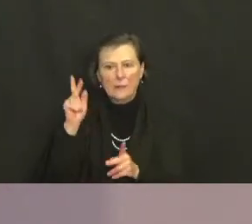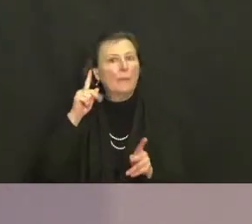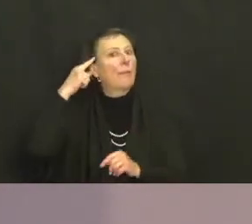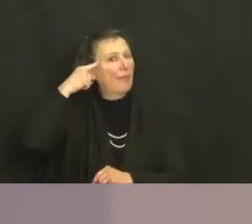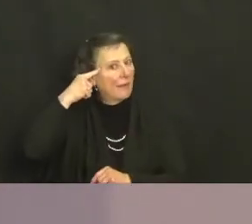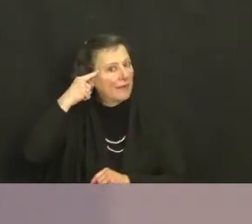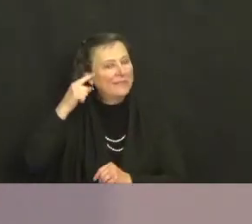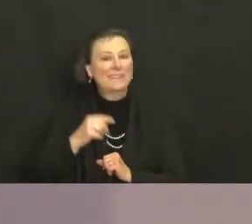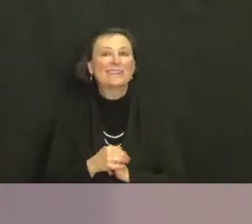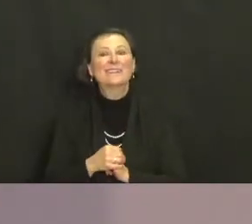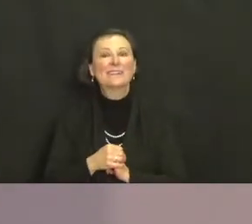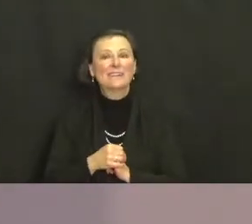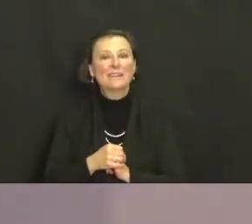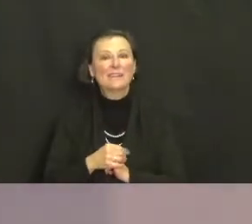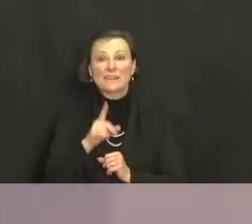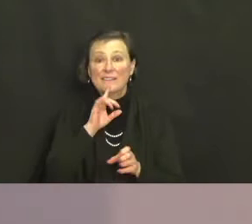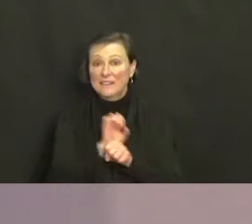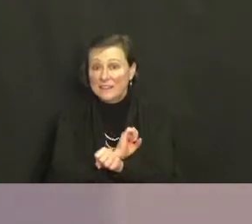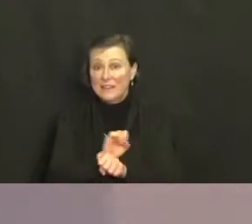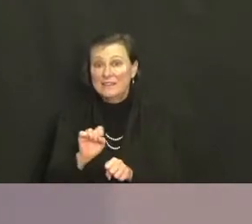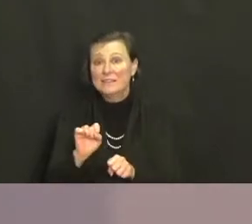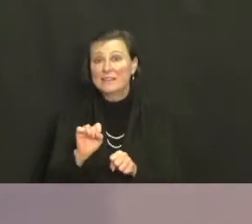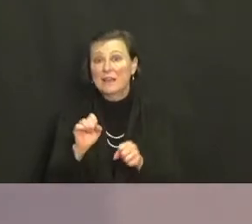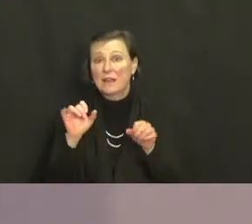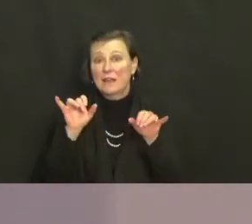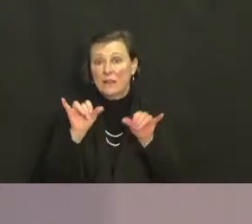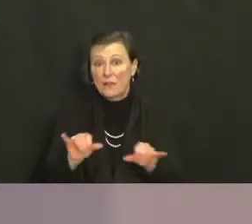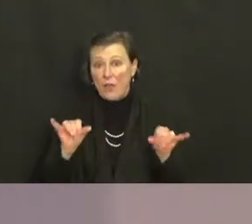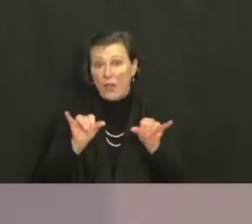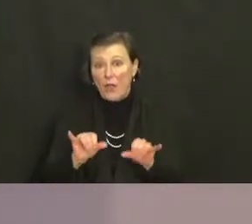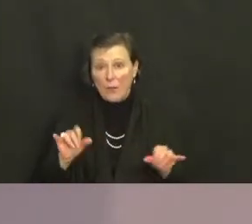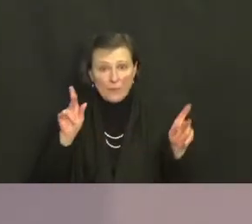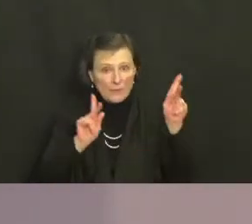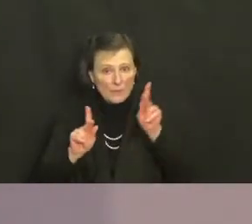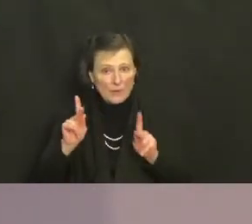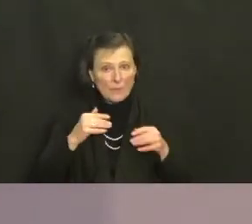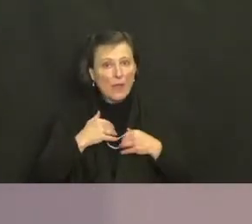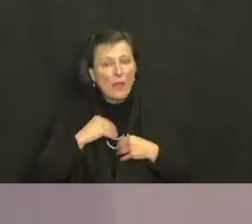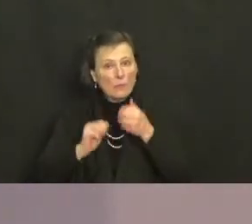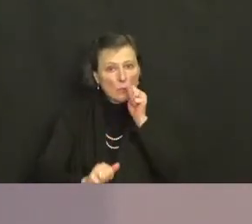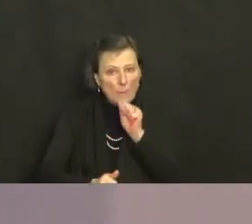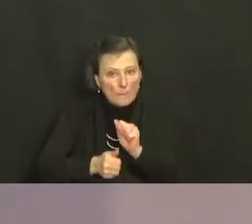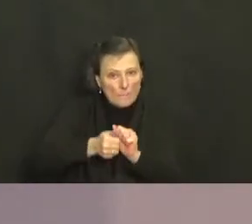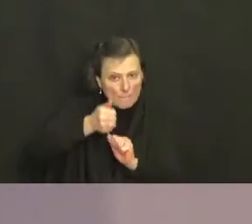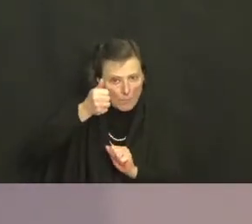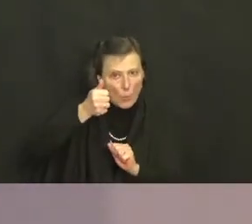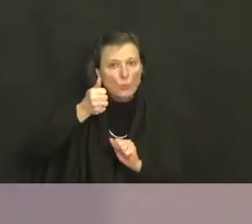In fact, it was the common people who had the most spiritual maturity, born of necessity